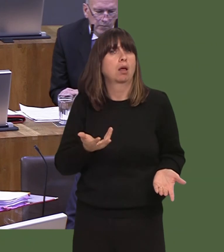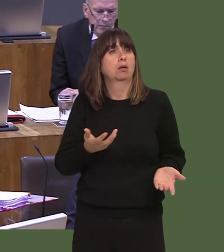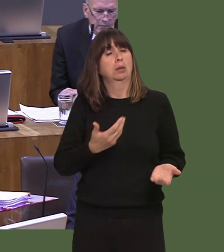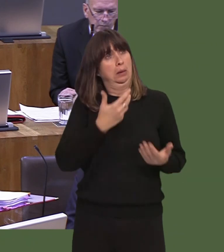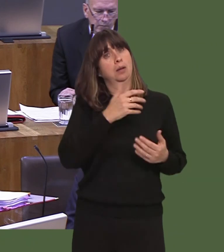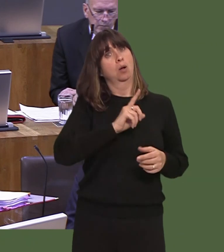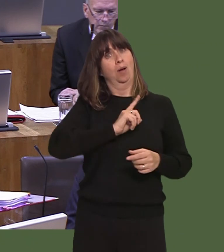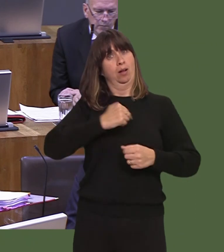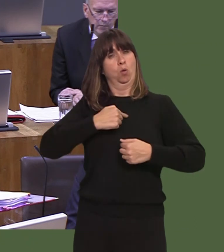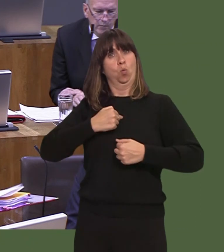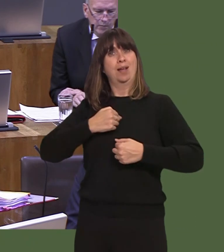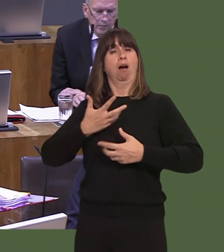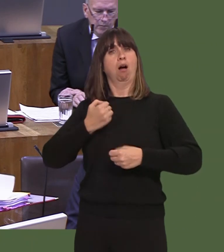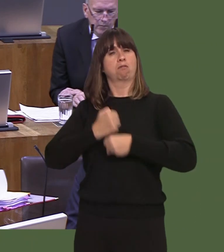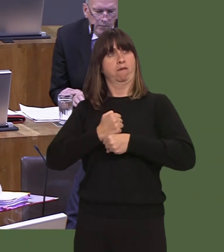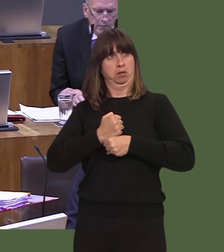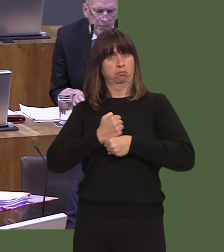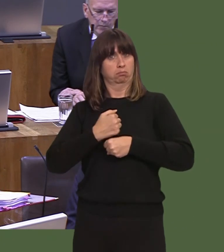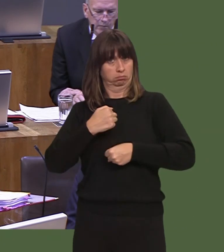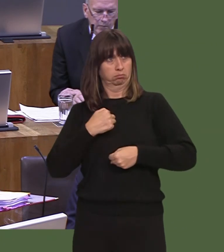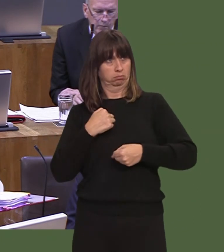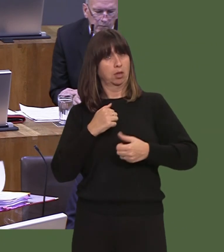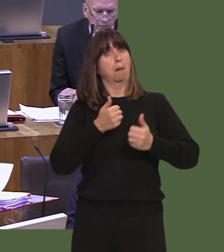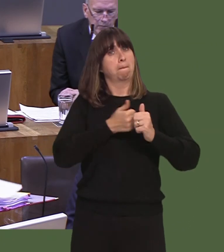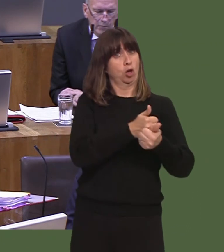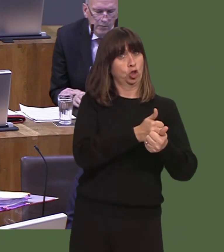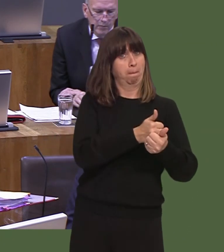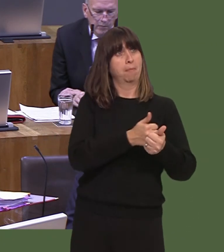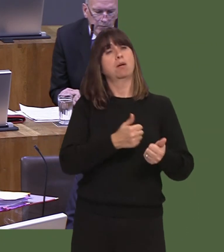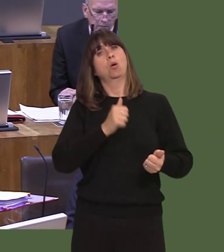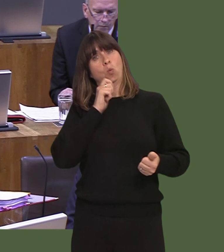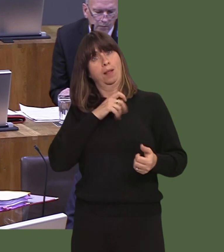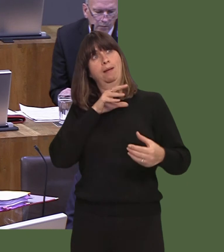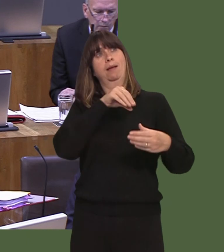Because we are a statutory party to this, we will be taking part in the development